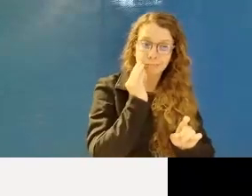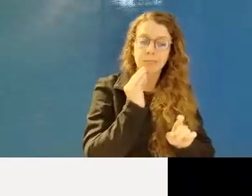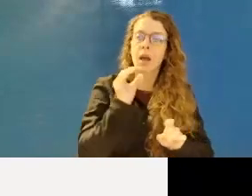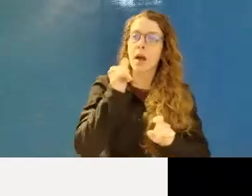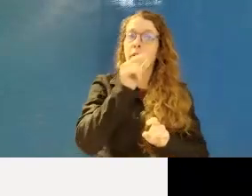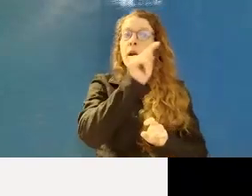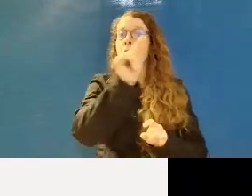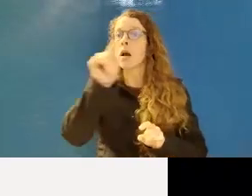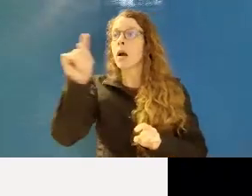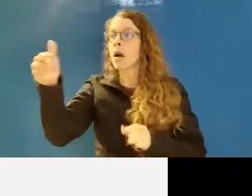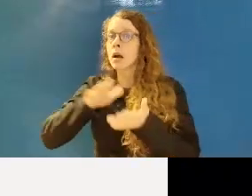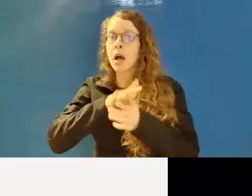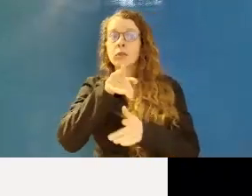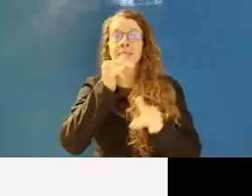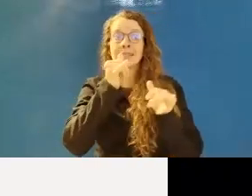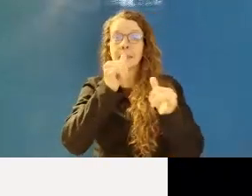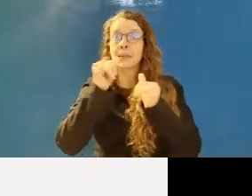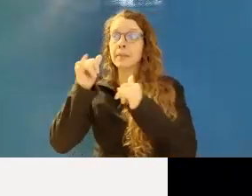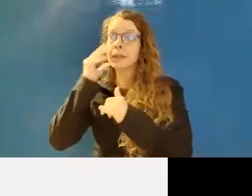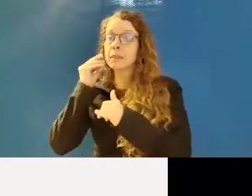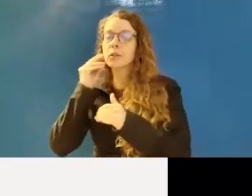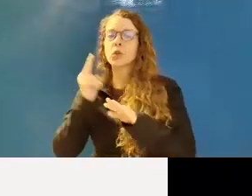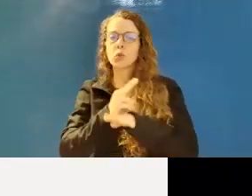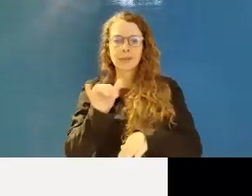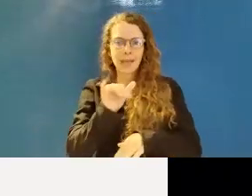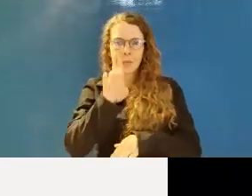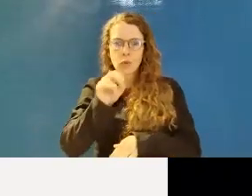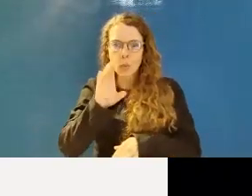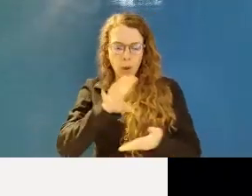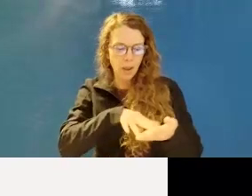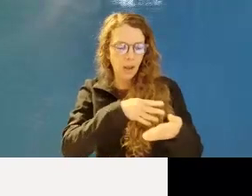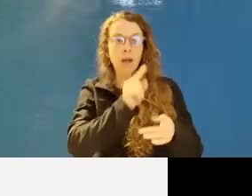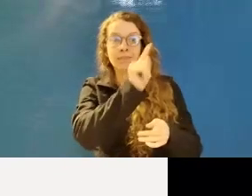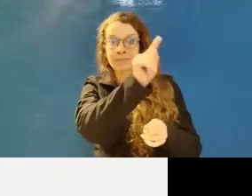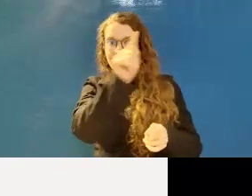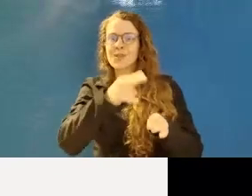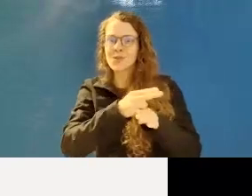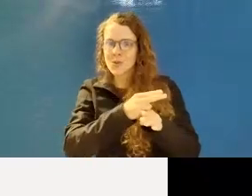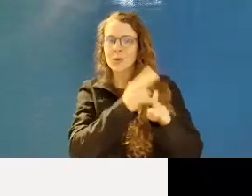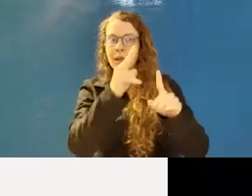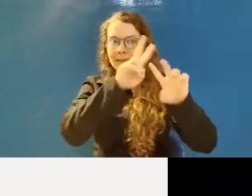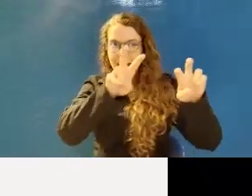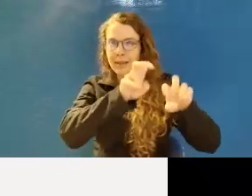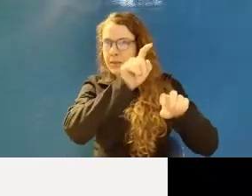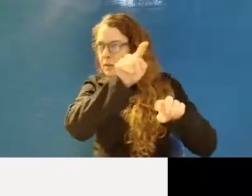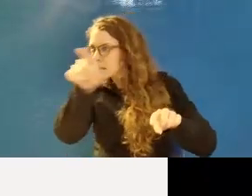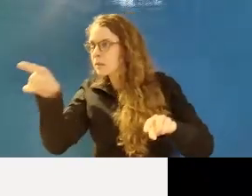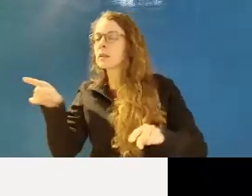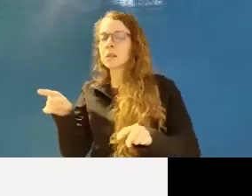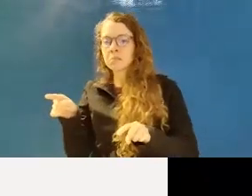through accreditation, that rubric is now being used to assess their DE courses. And so this is still a very sort of